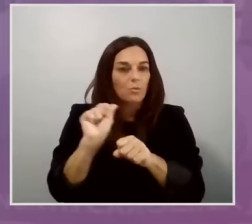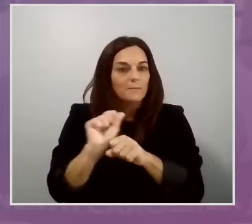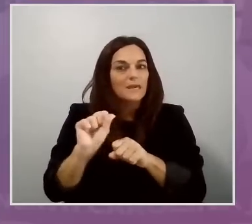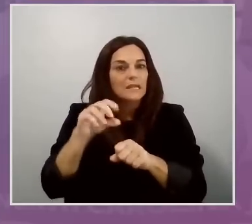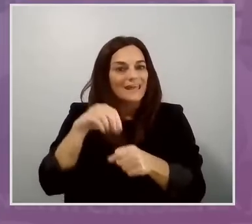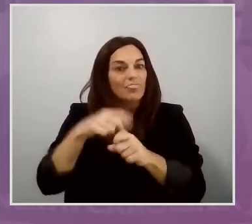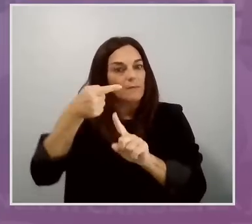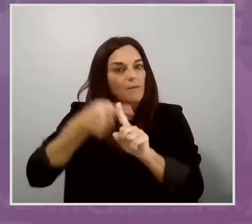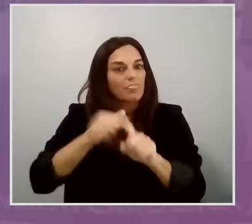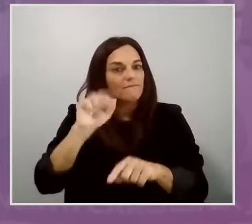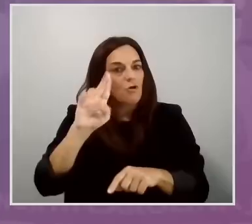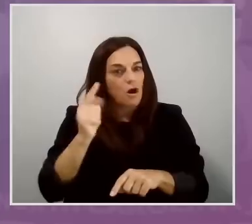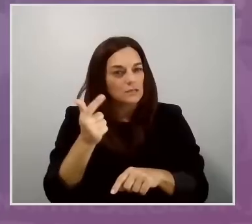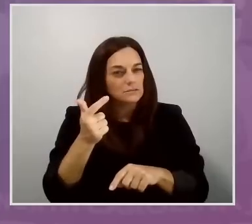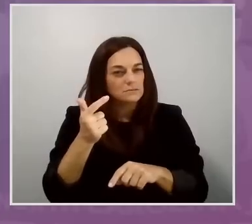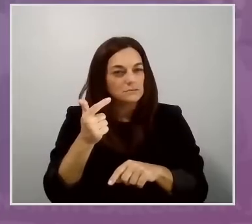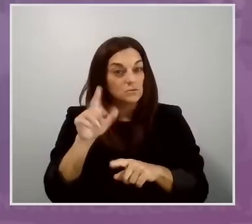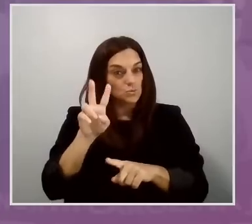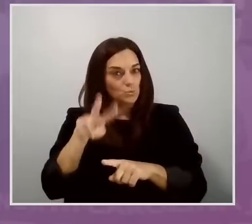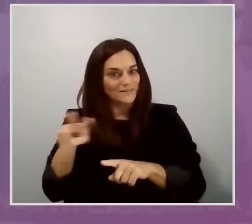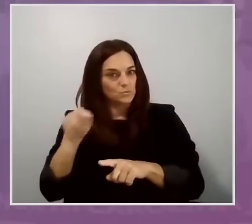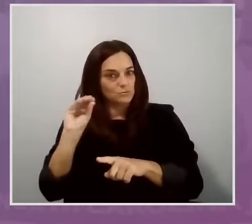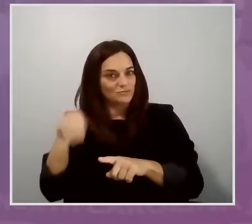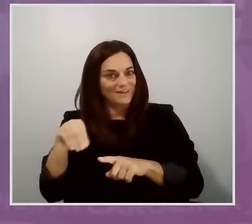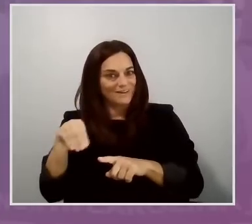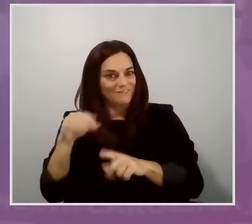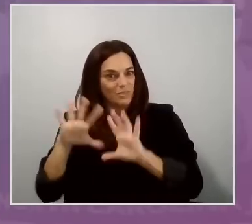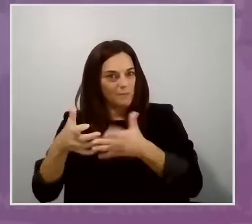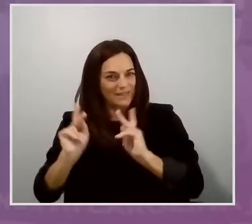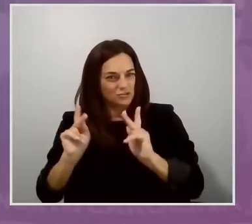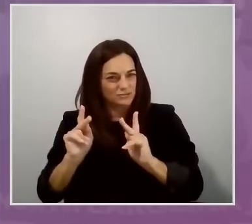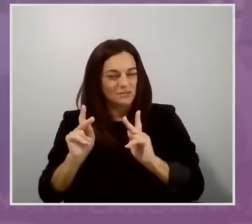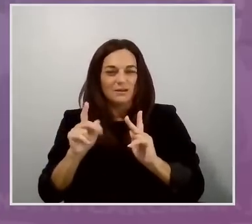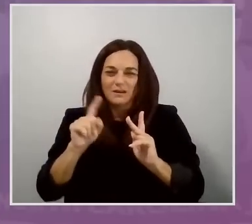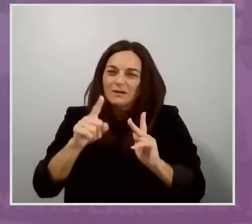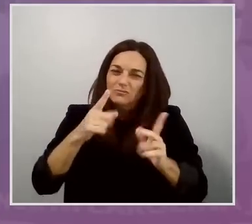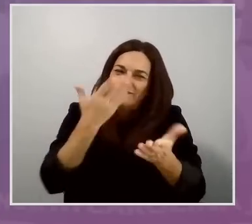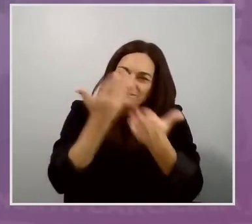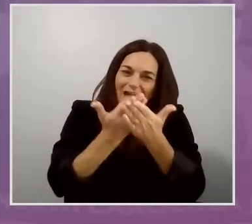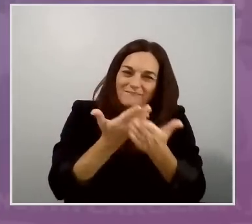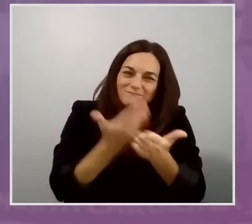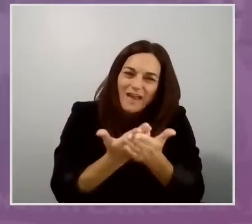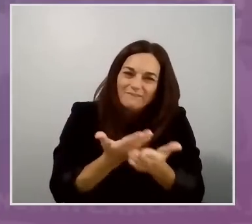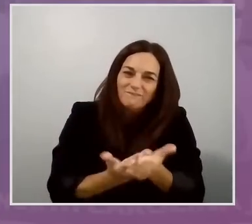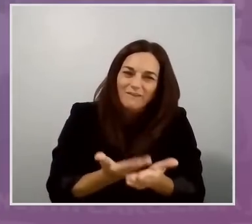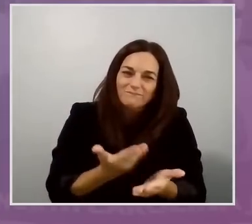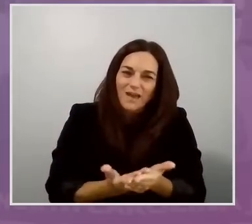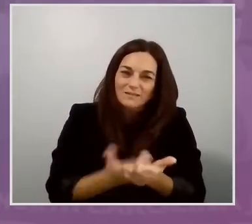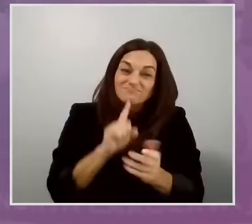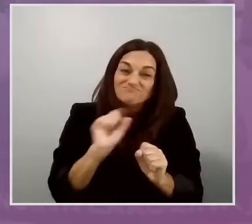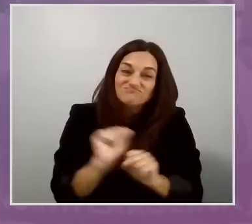FILED FOR UNEMPLOYMENT IN THE MONTH OF AUGUST DESPITE BEING 22% OF THE POPULATION. SO THESE ARE SOME OF THE